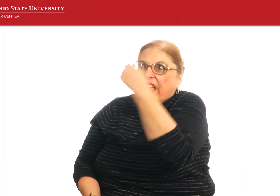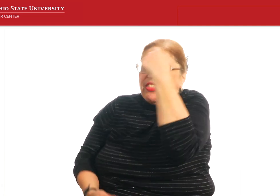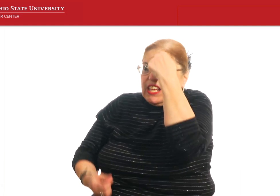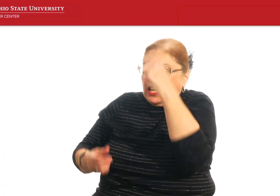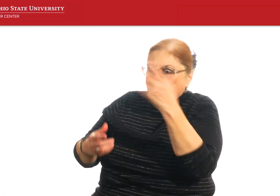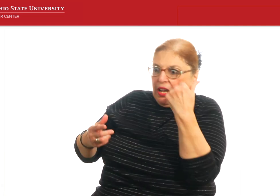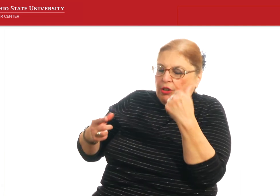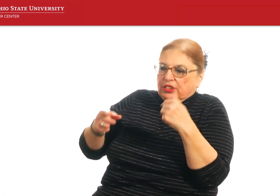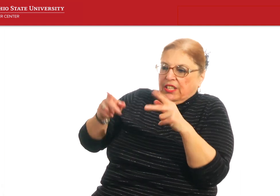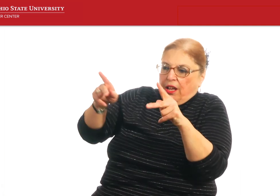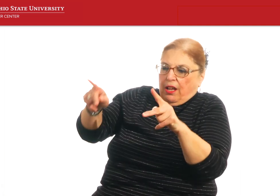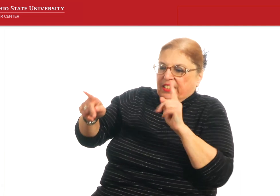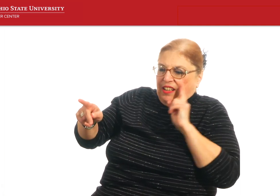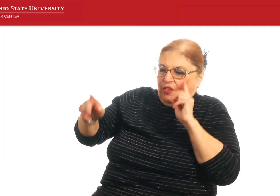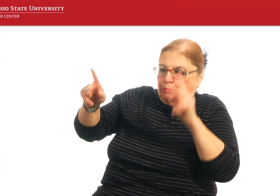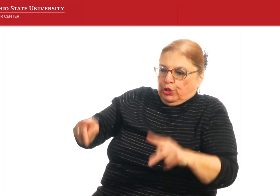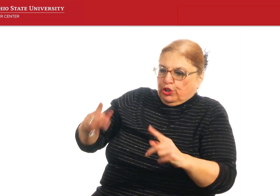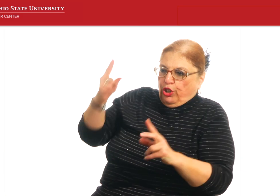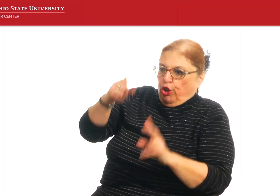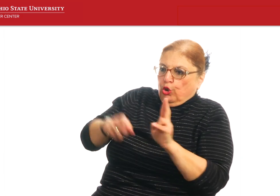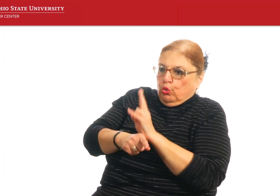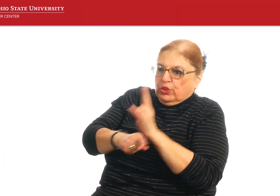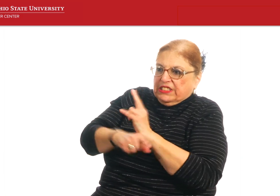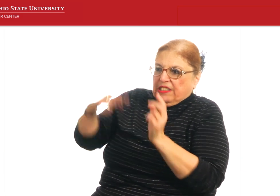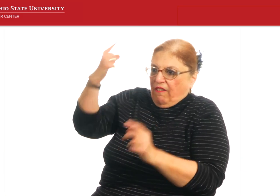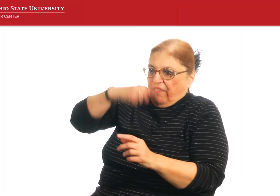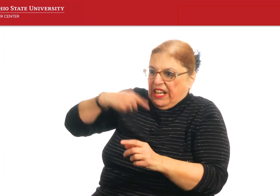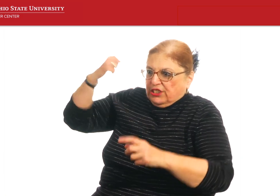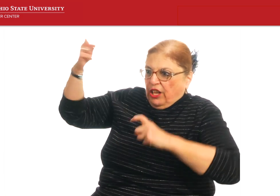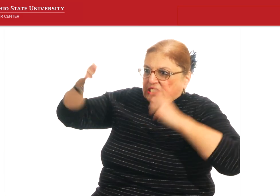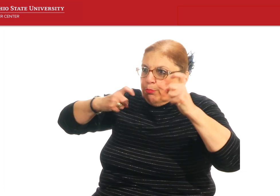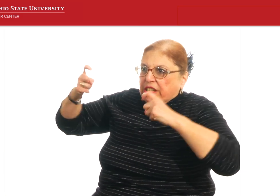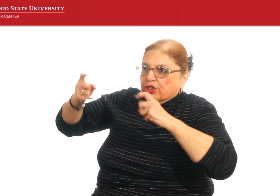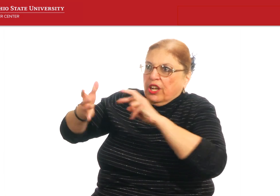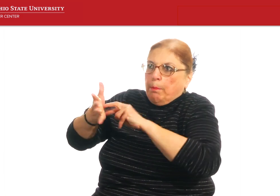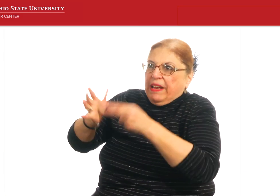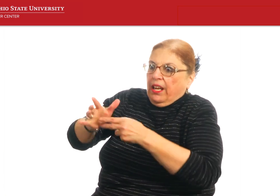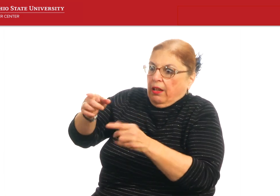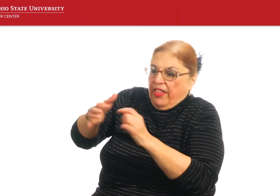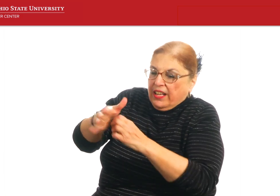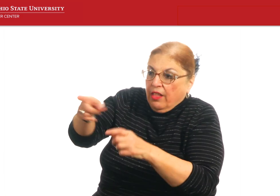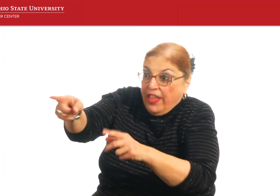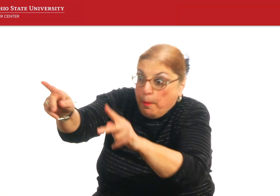Police don't understand that. They think a deaf person's gesturing and facial expressions